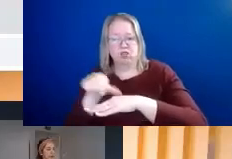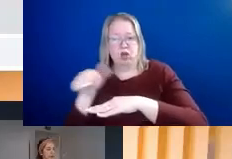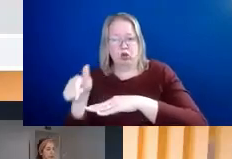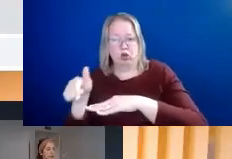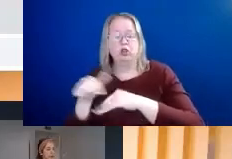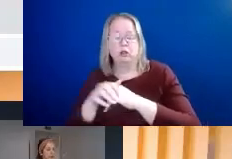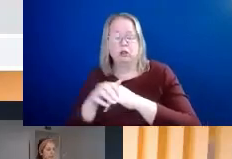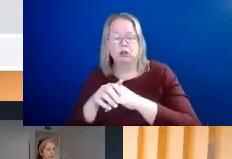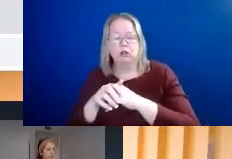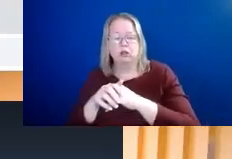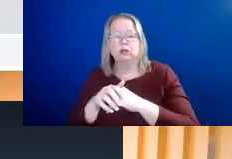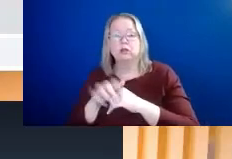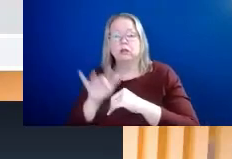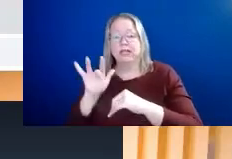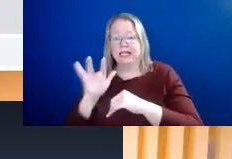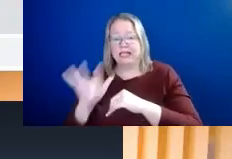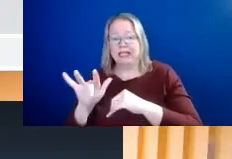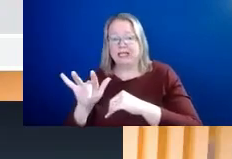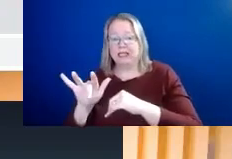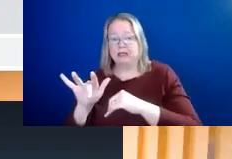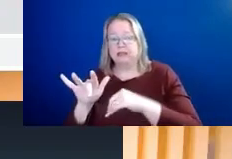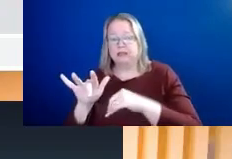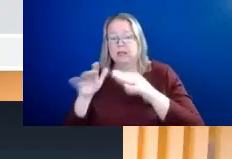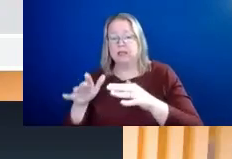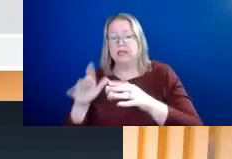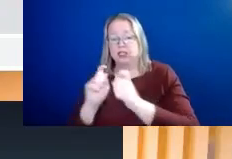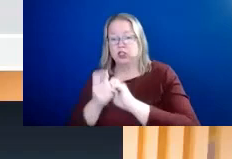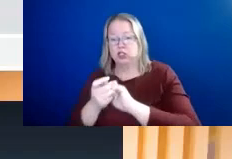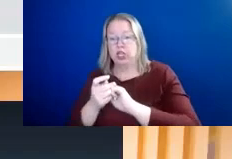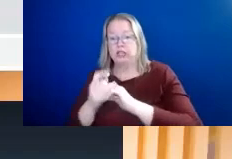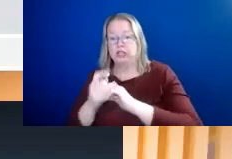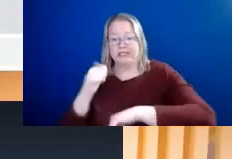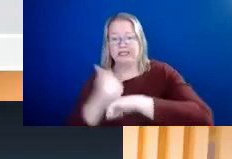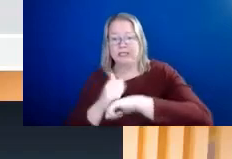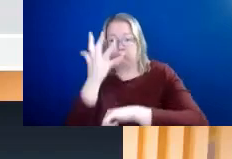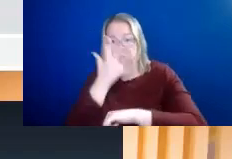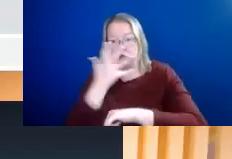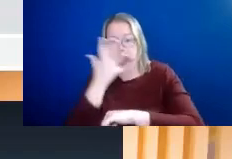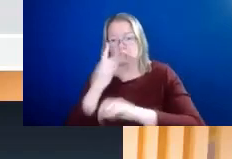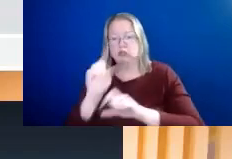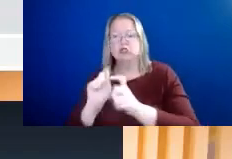12:24:45 . Clicking this will allow you to change the format of the screen so if there are several